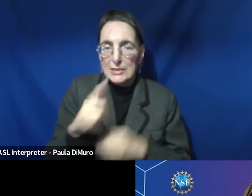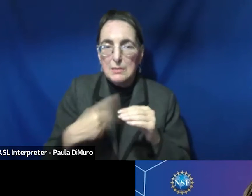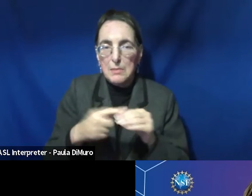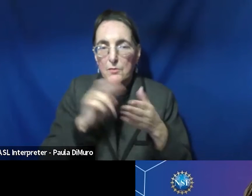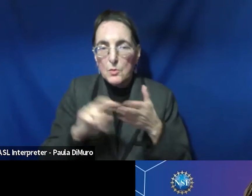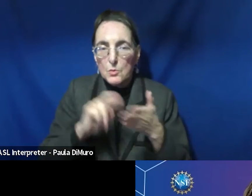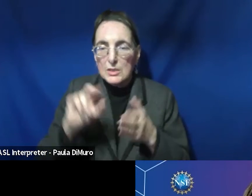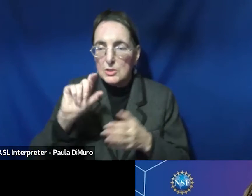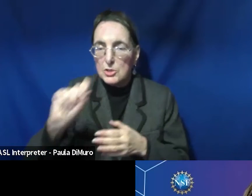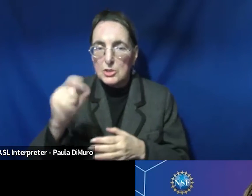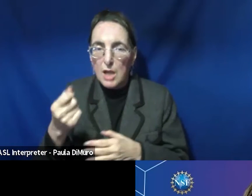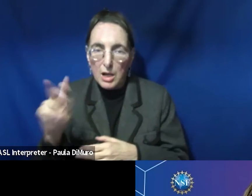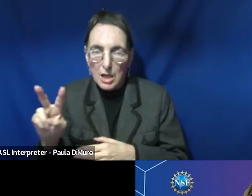And we've tried to answer as many as we can.